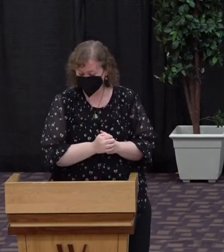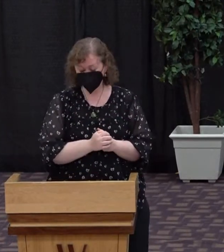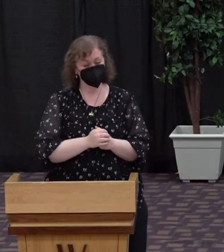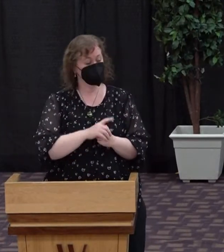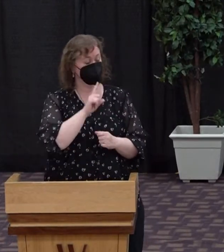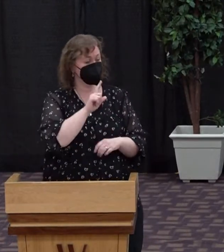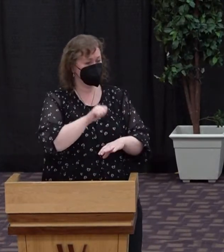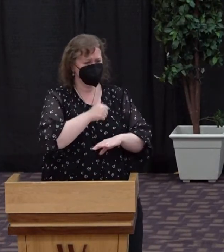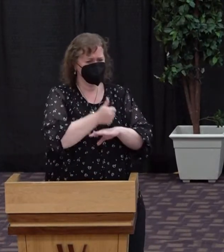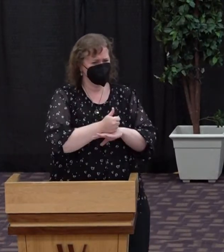My journalism class.